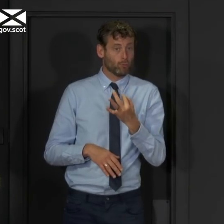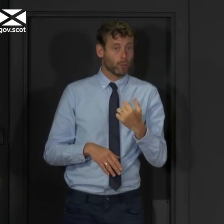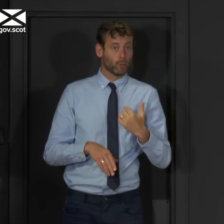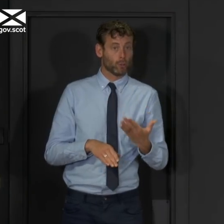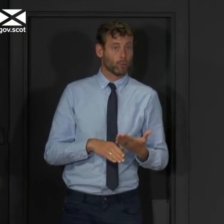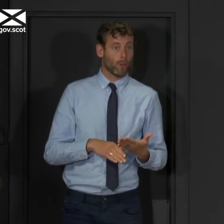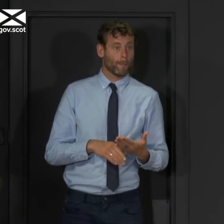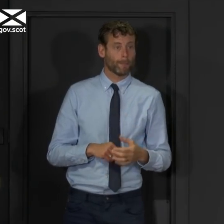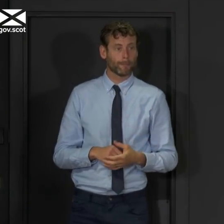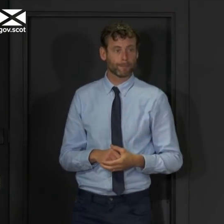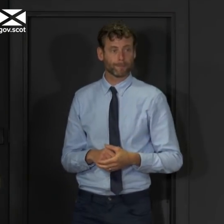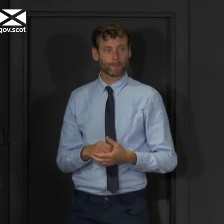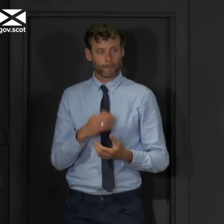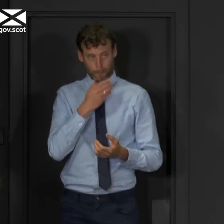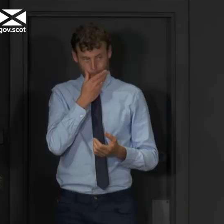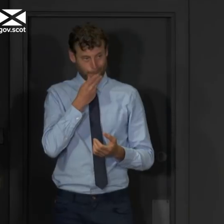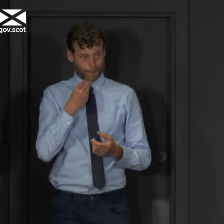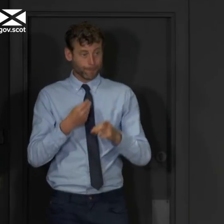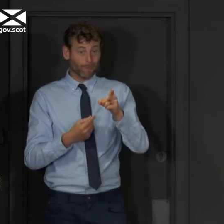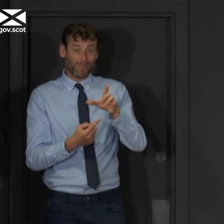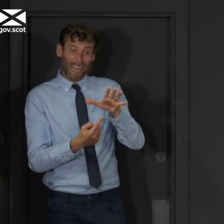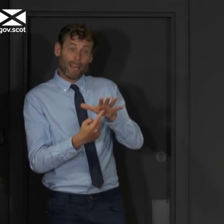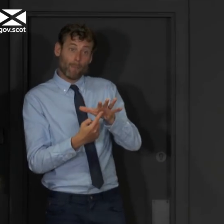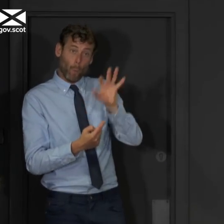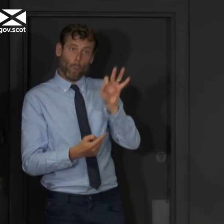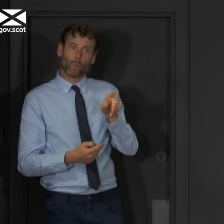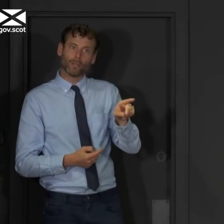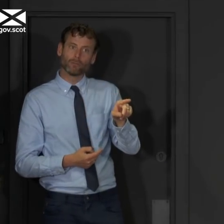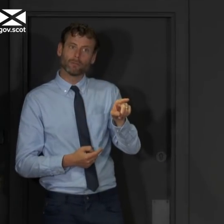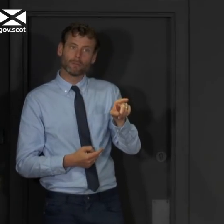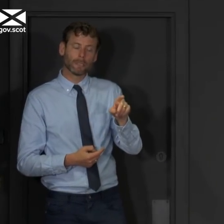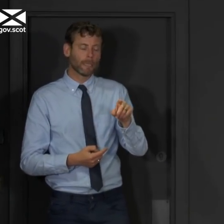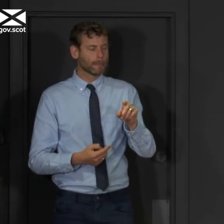it's an important question and an important way of asking the question. So let me try